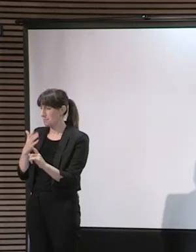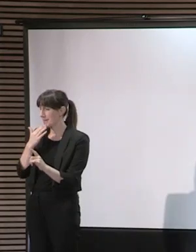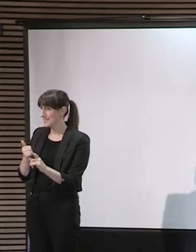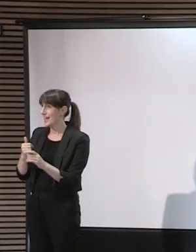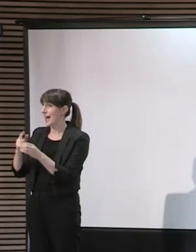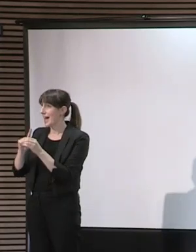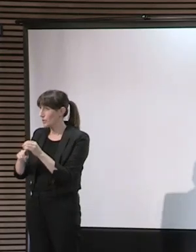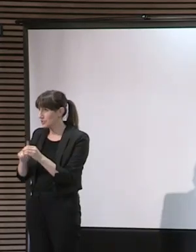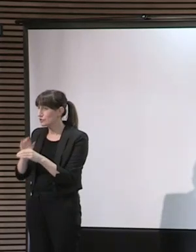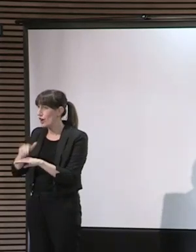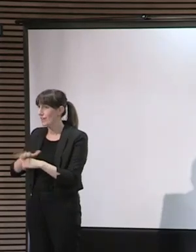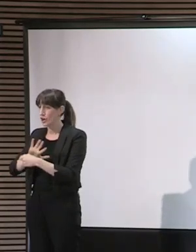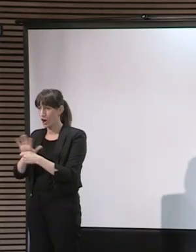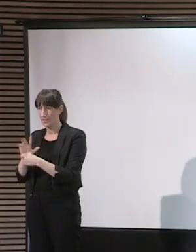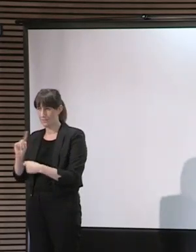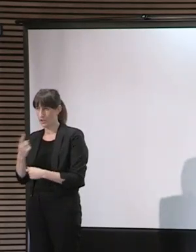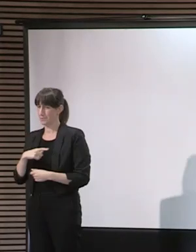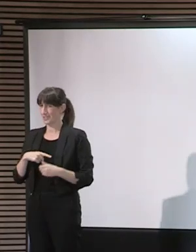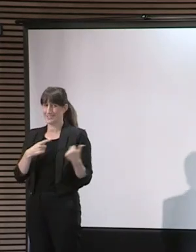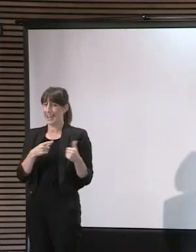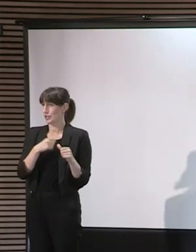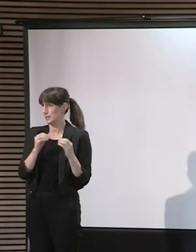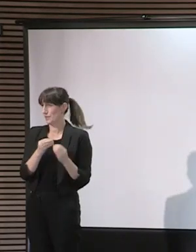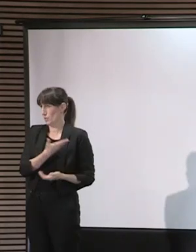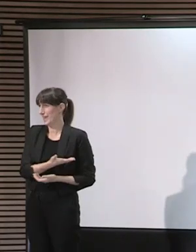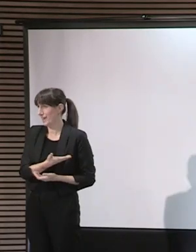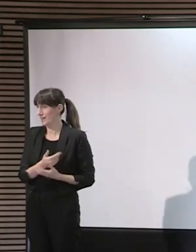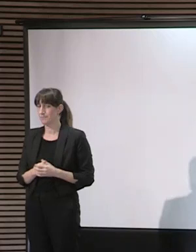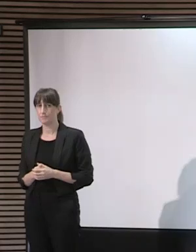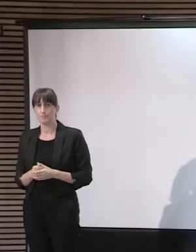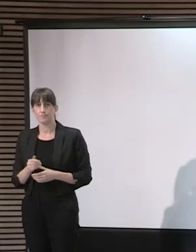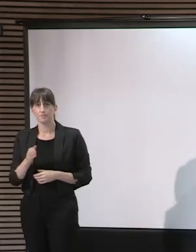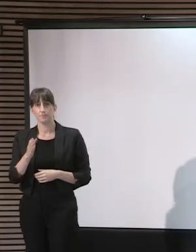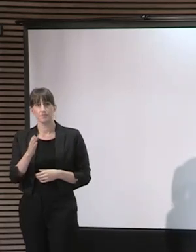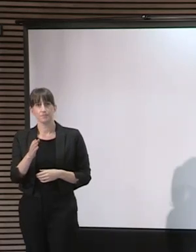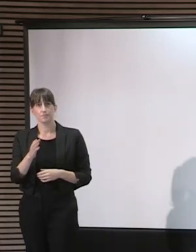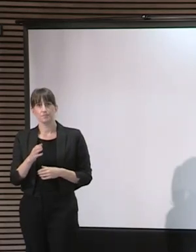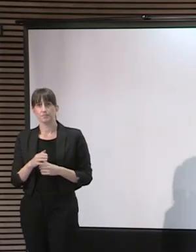I'm happy to come to you, but I don't want to have Dr Bloomfield standing here unnecessary.